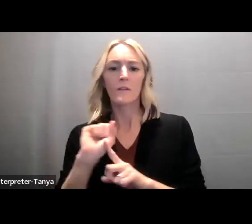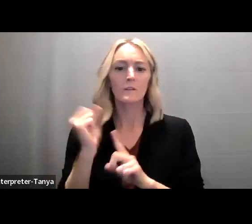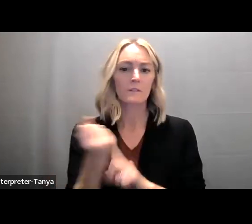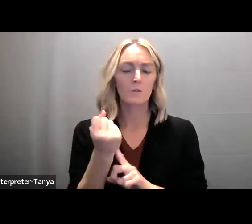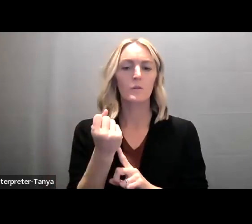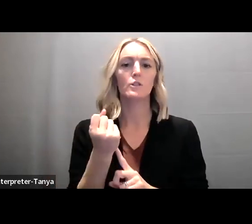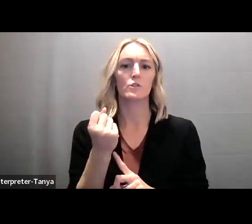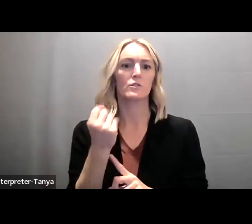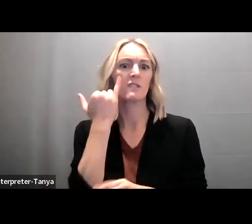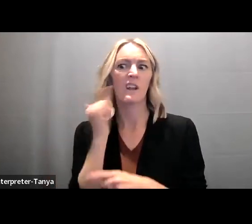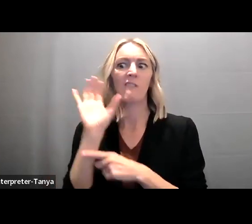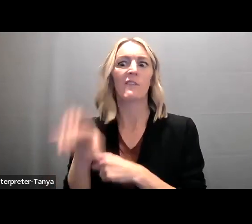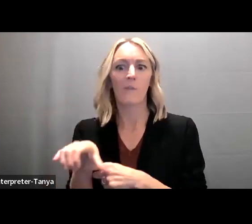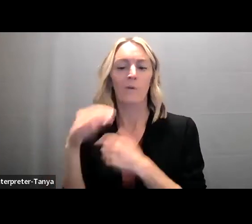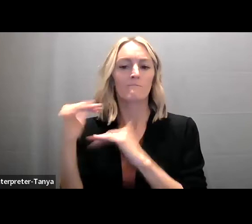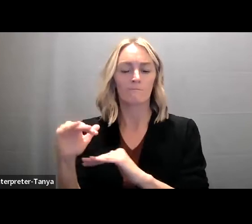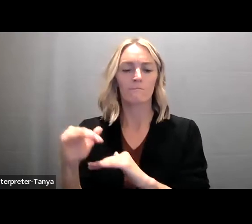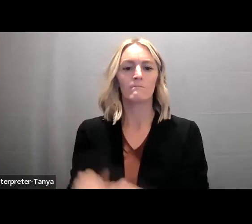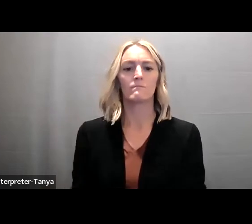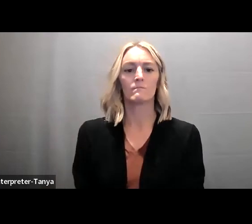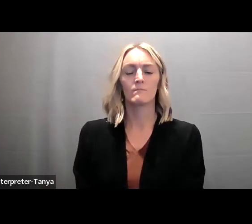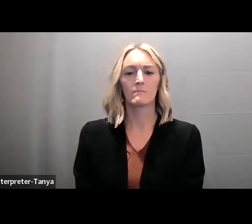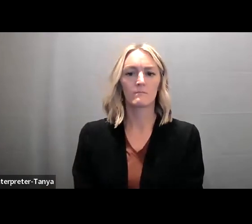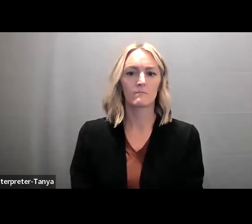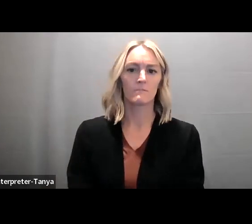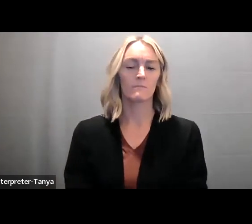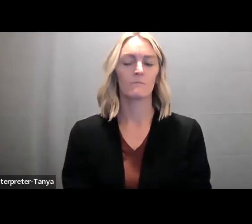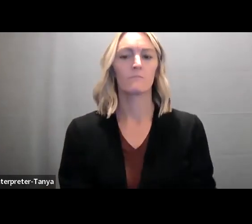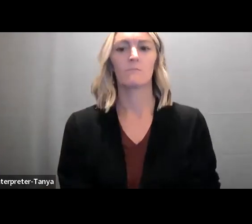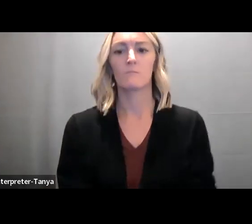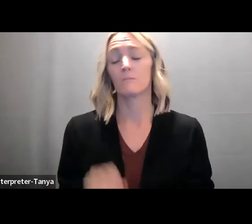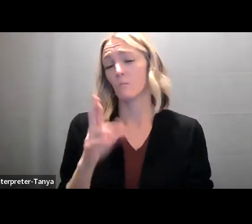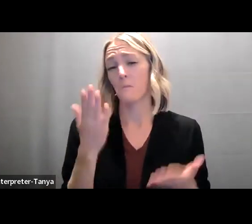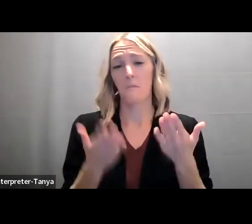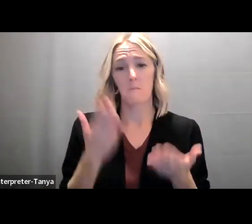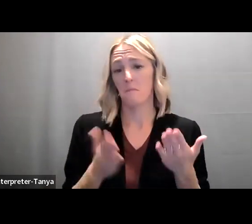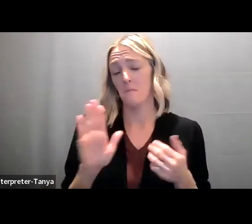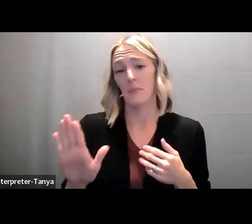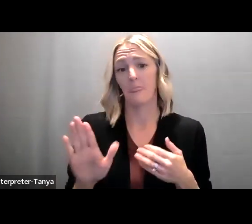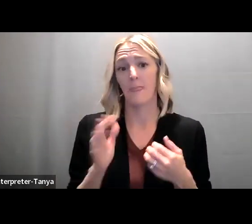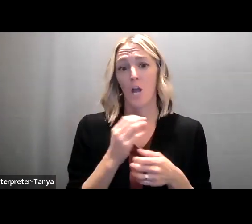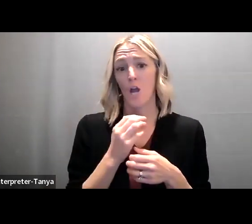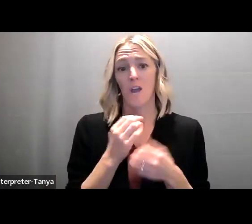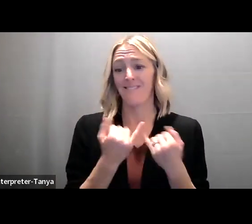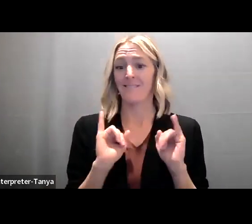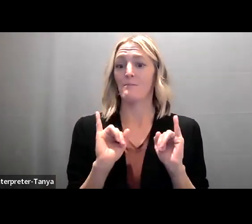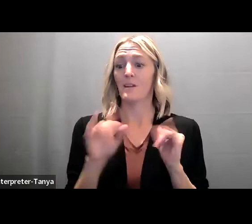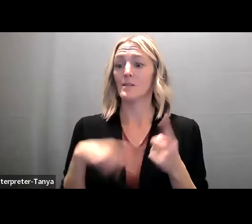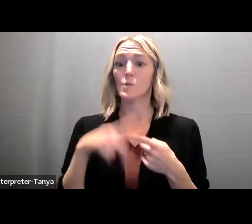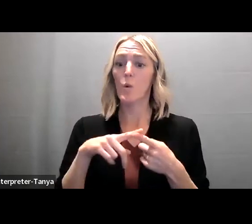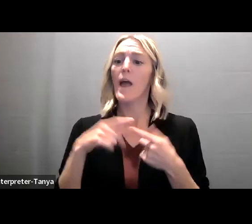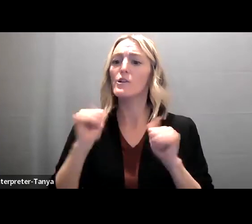they've been coerced or maybe their independence in making choices has not be upheld.